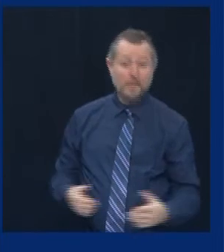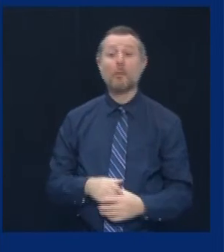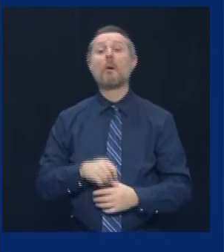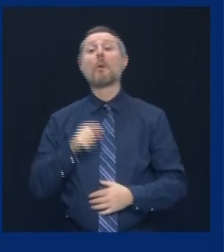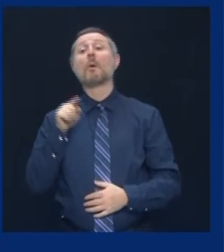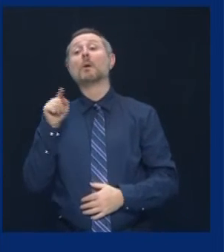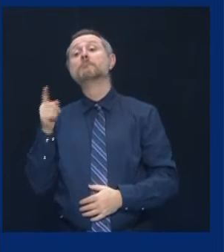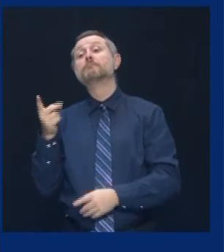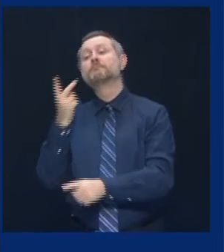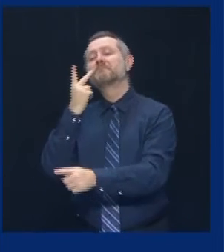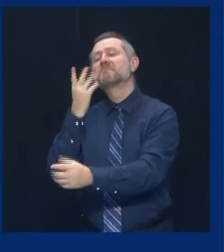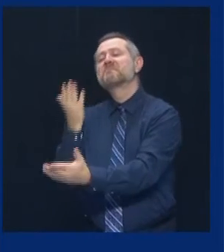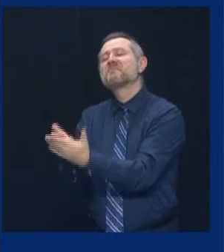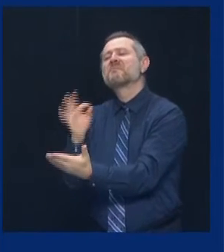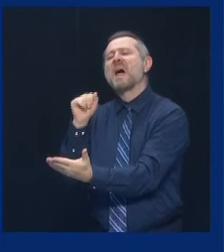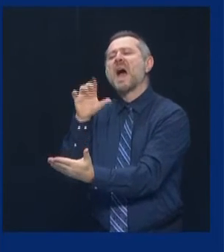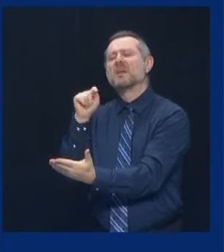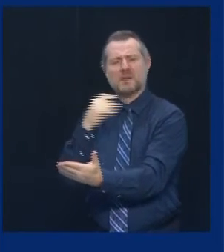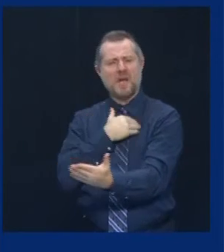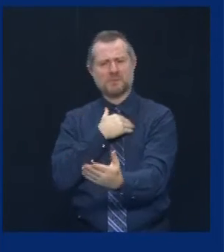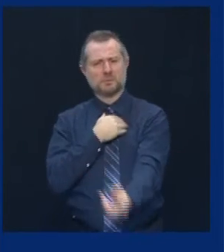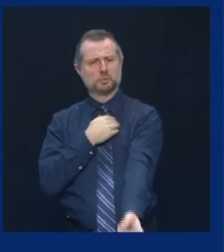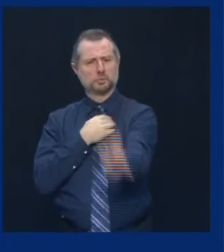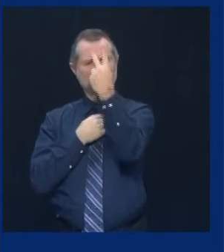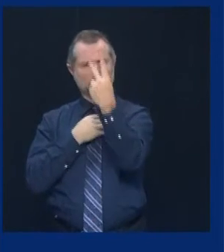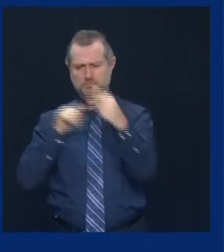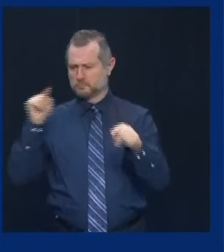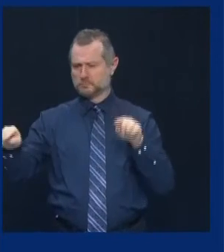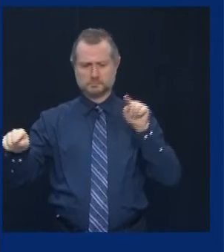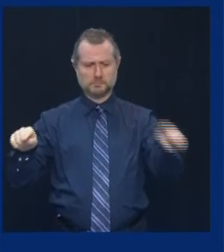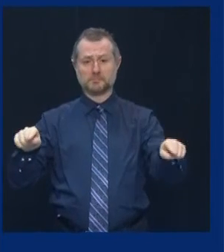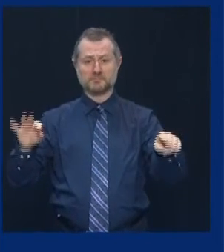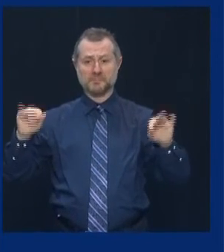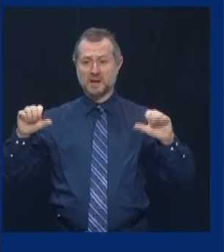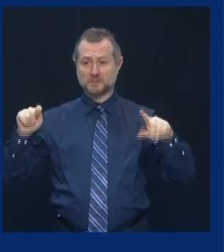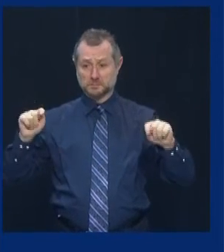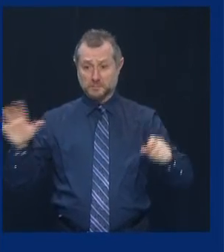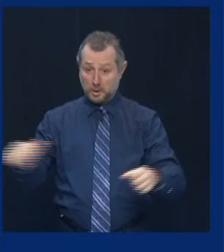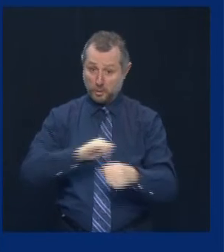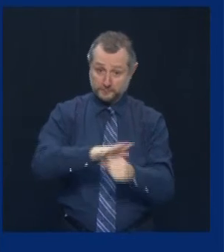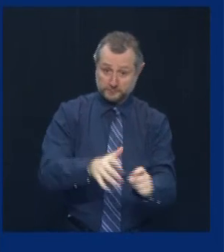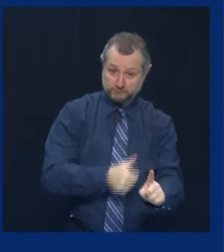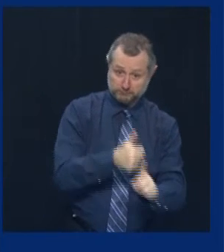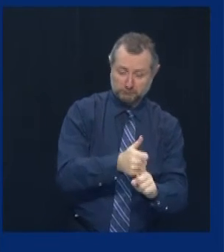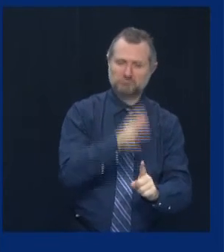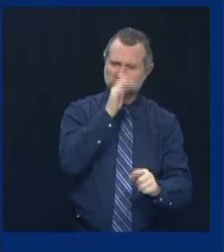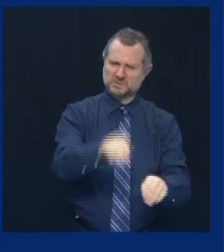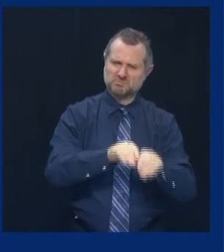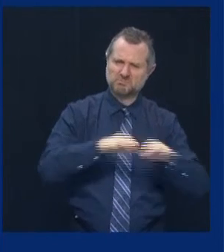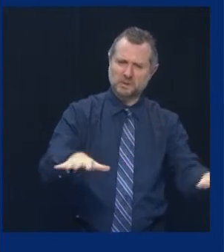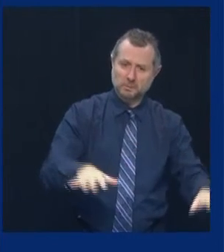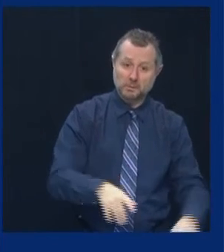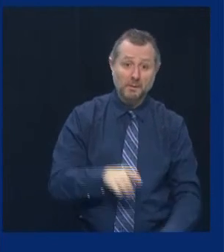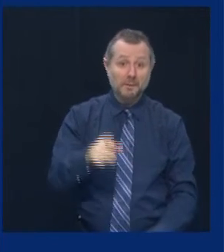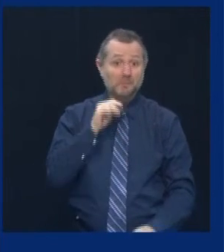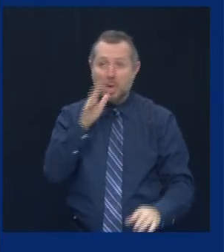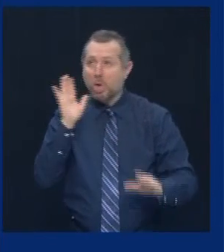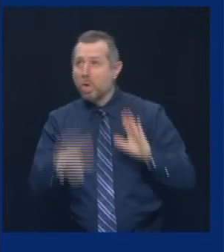THAT IS A FACT. THERE IS NO FACTS.